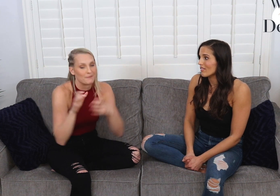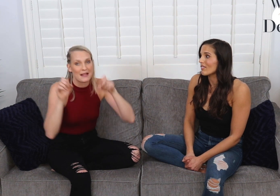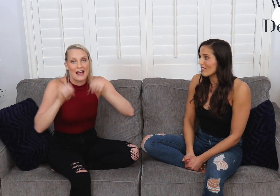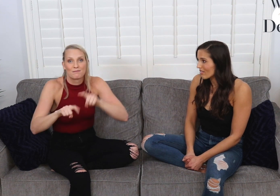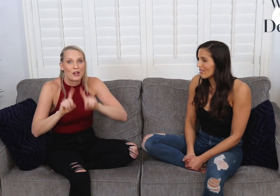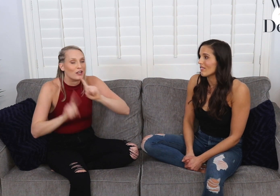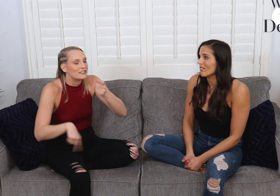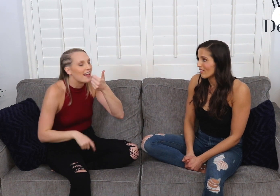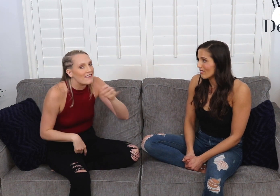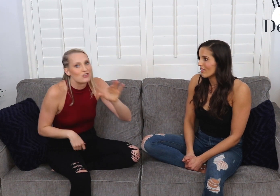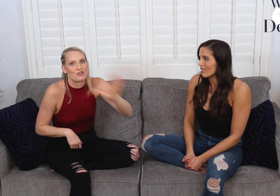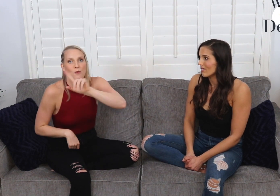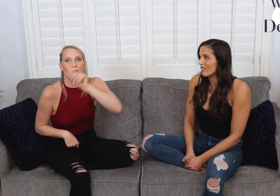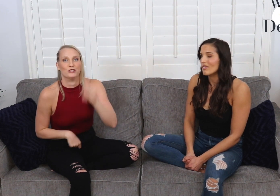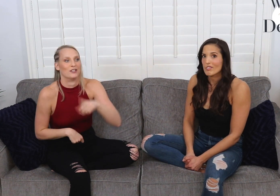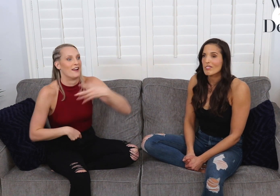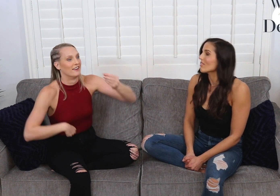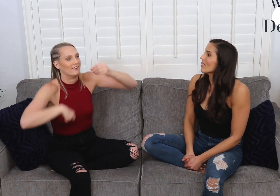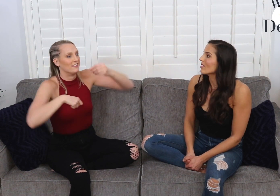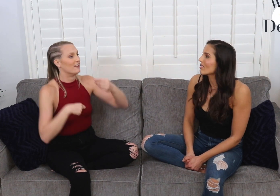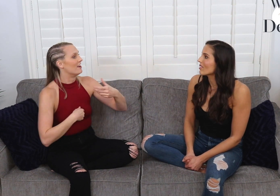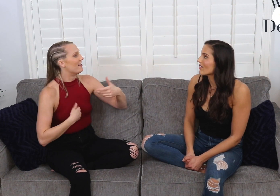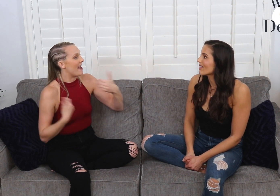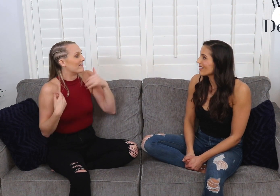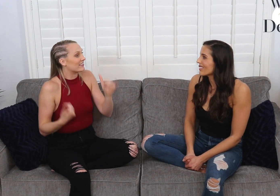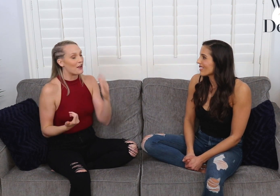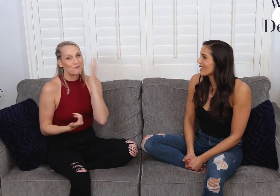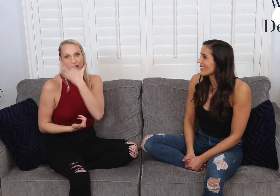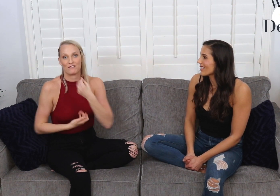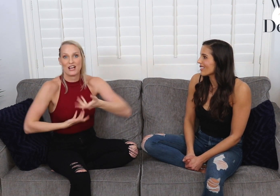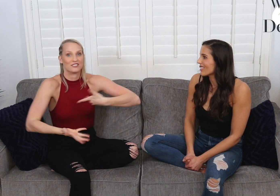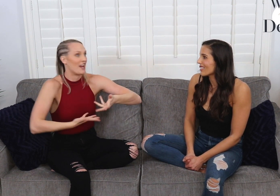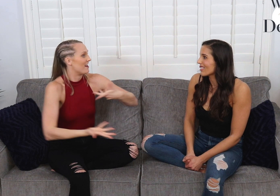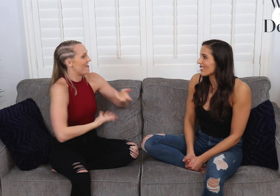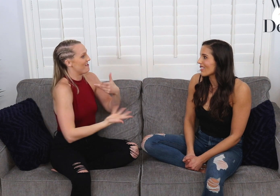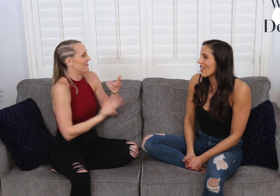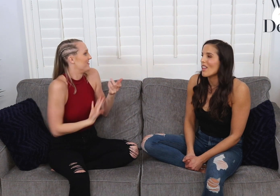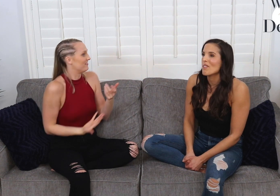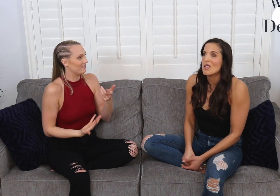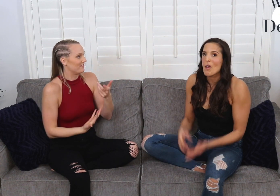with the hearing world and answer any of your questions and it's just a beautiful conversation.